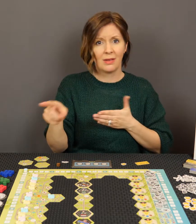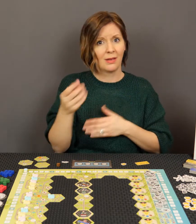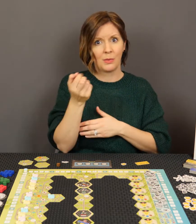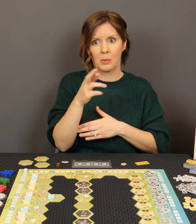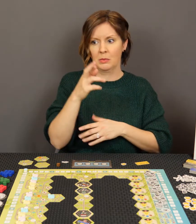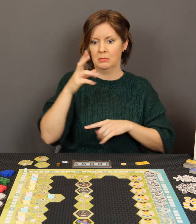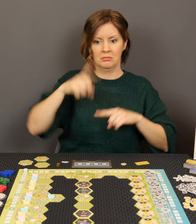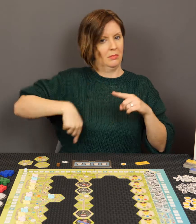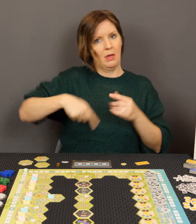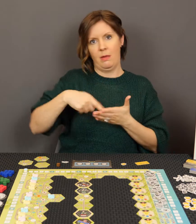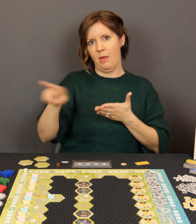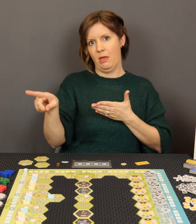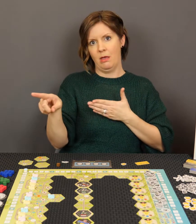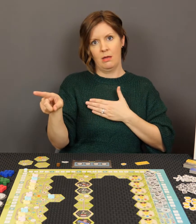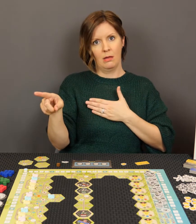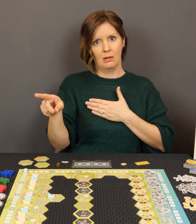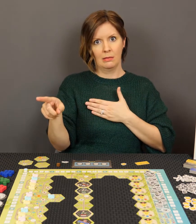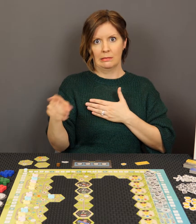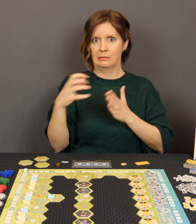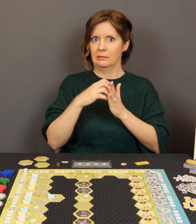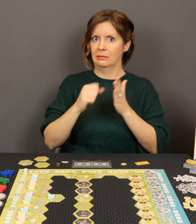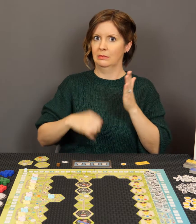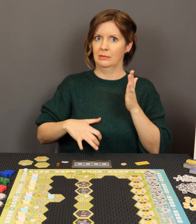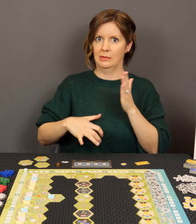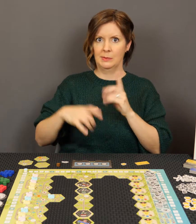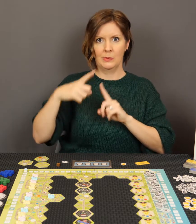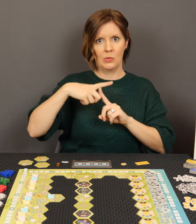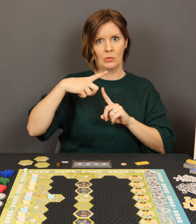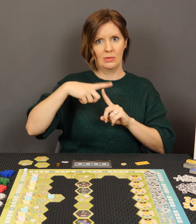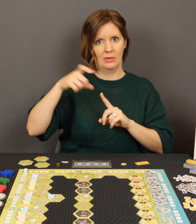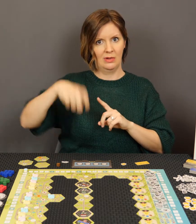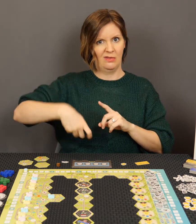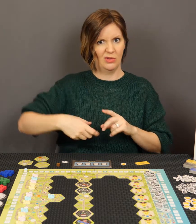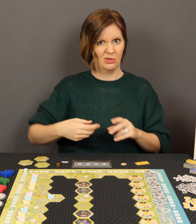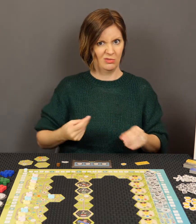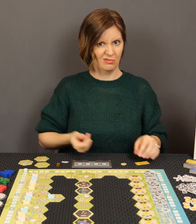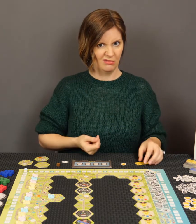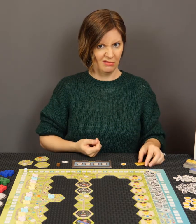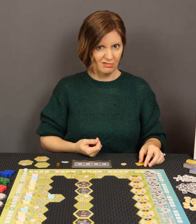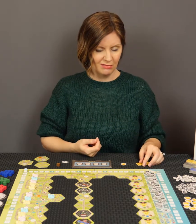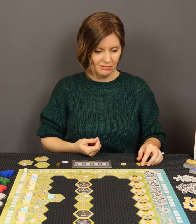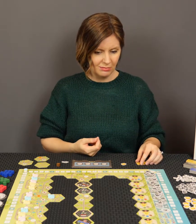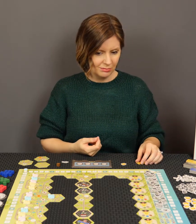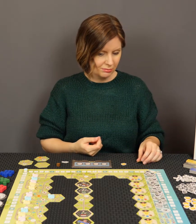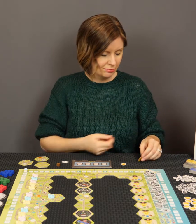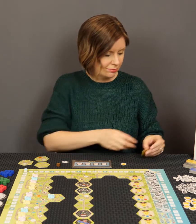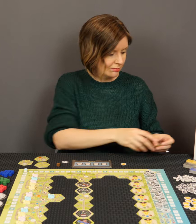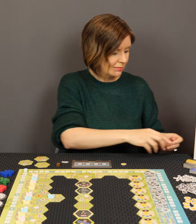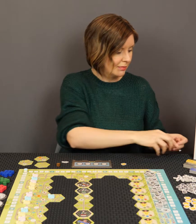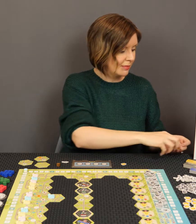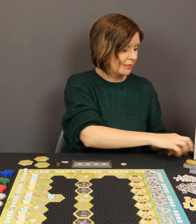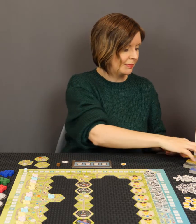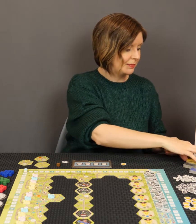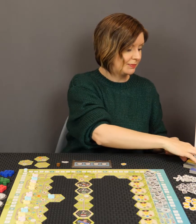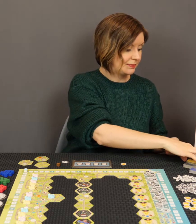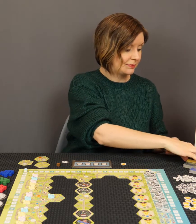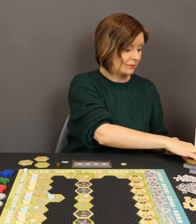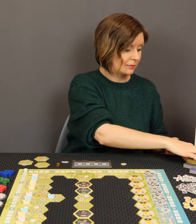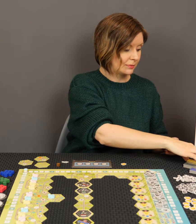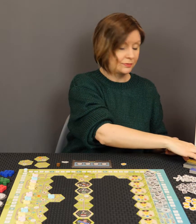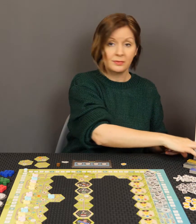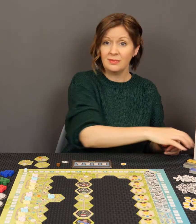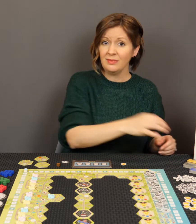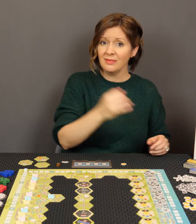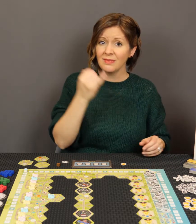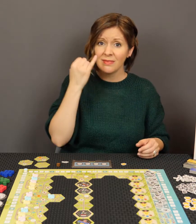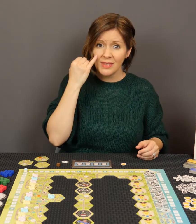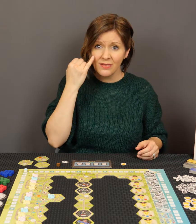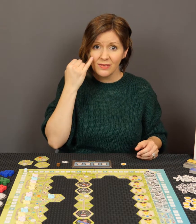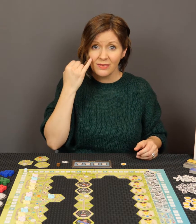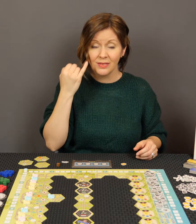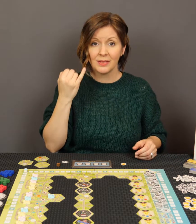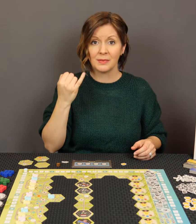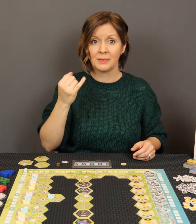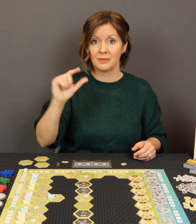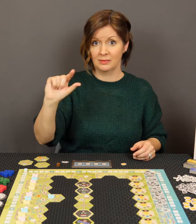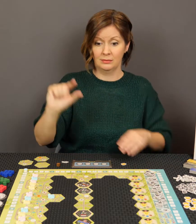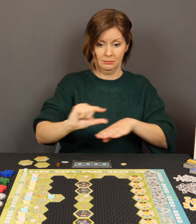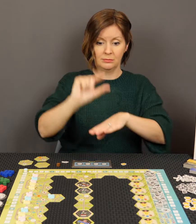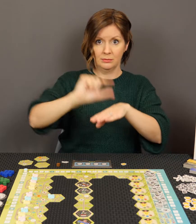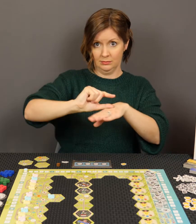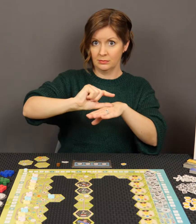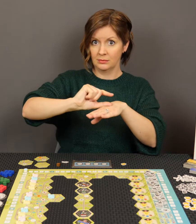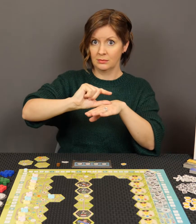If you don’t want to pay or you can’t pay, then you lose a point in this case.